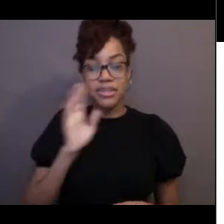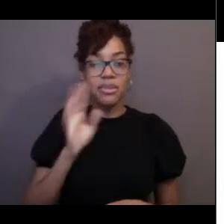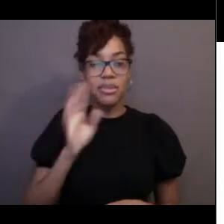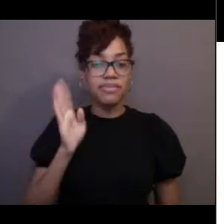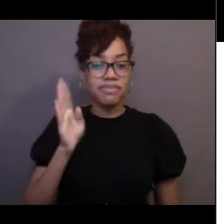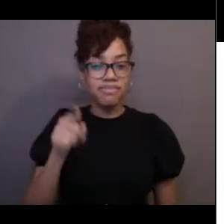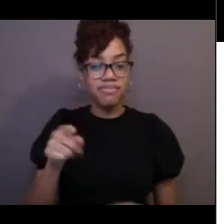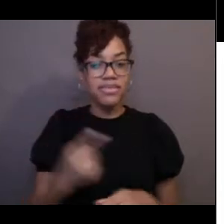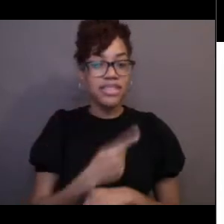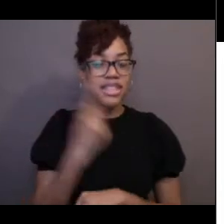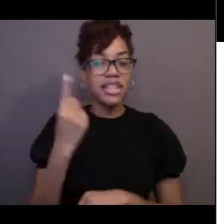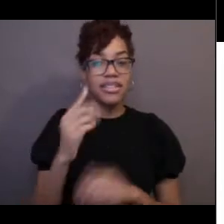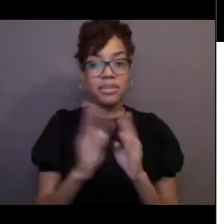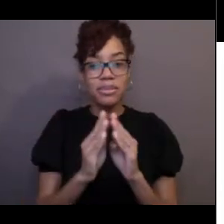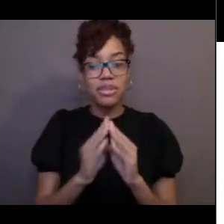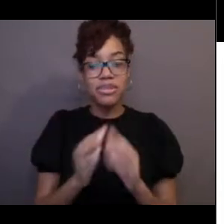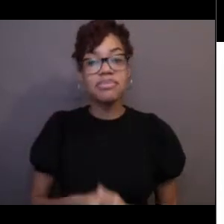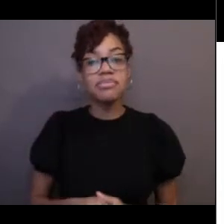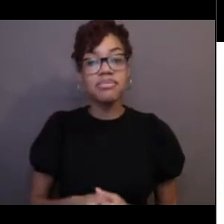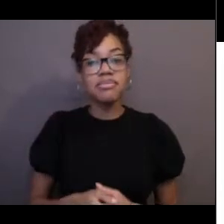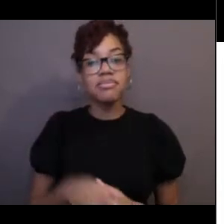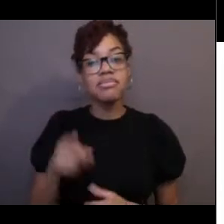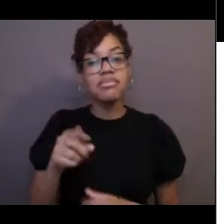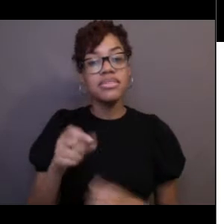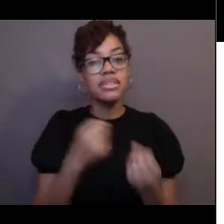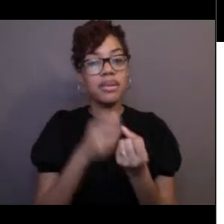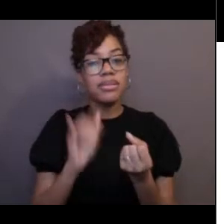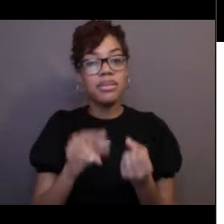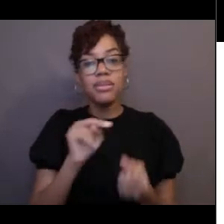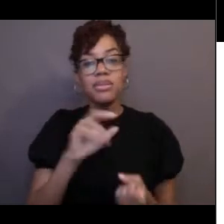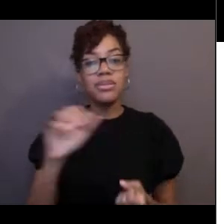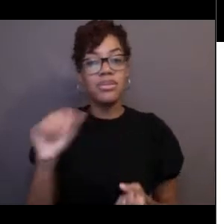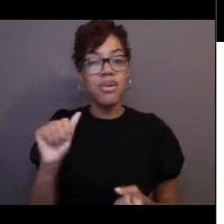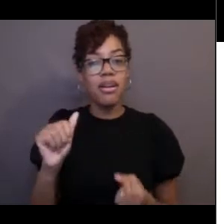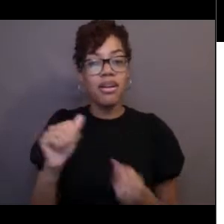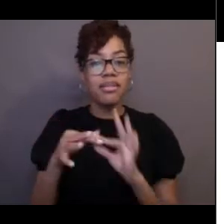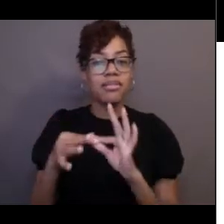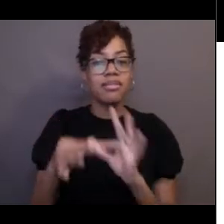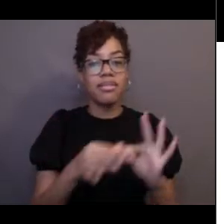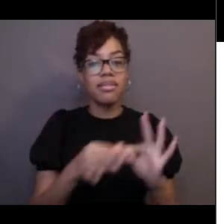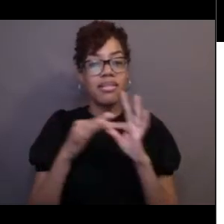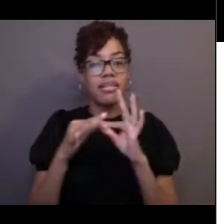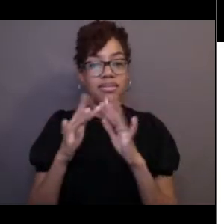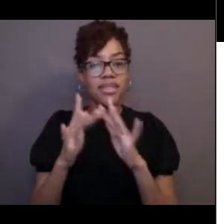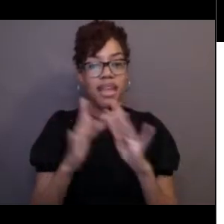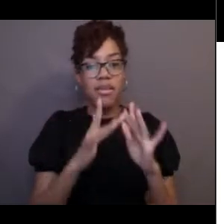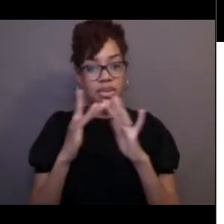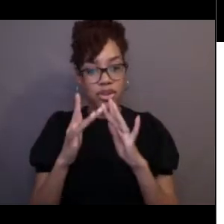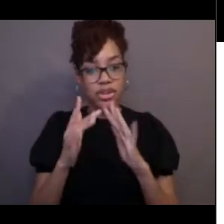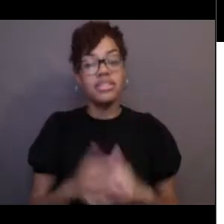by NOAA's Regional Collaboration Network, which is spread across the country and helps connect people to all that NOAA does.